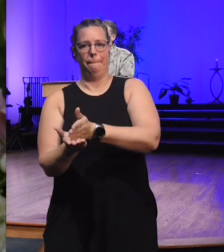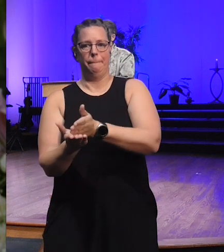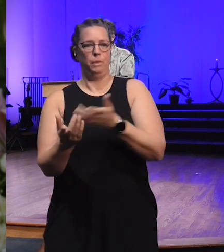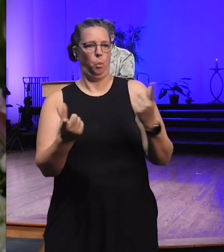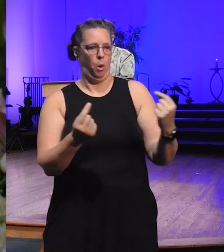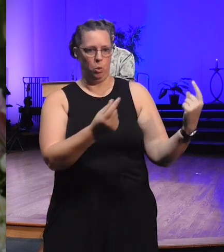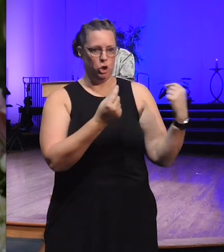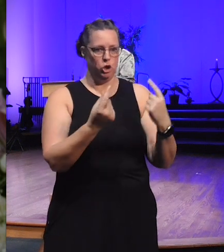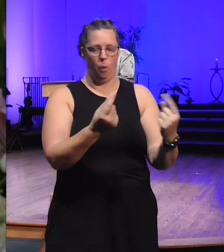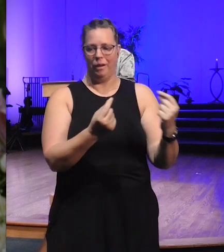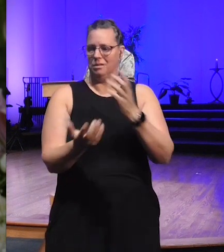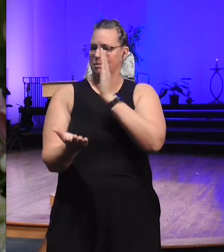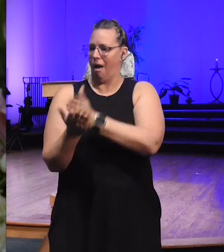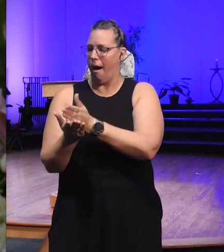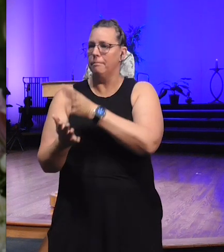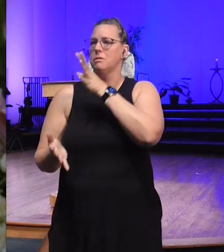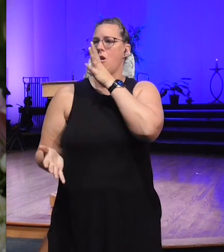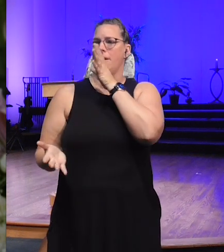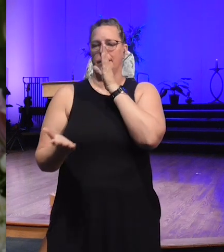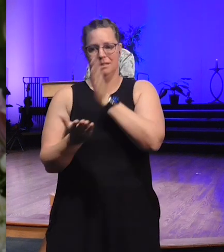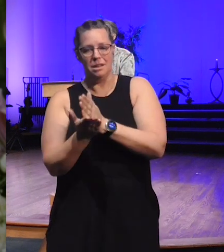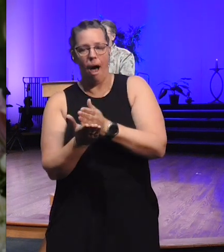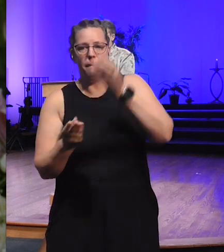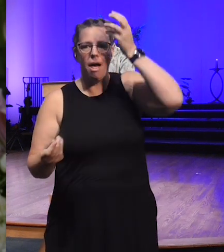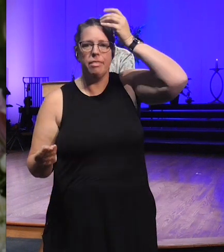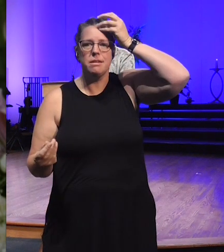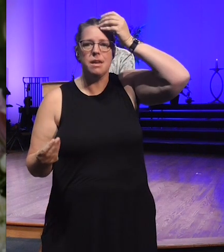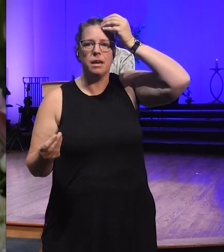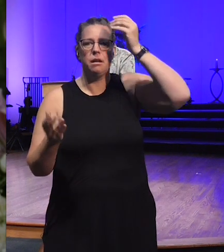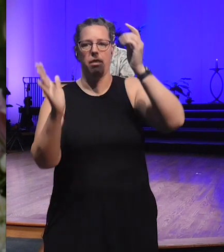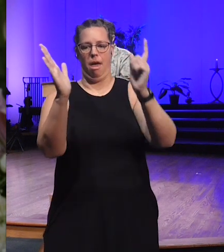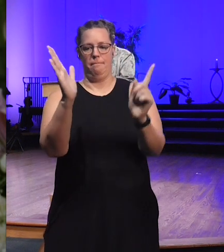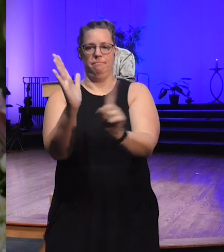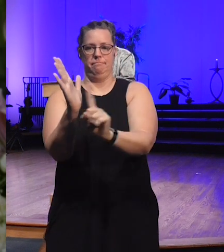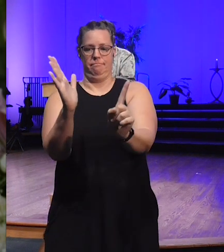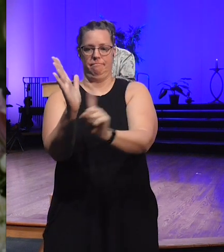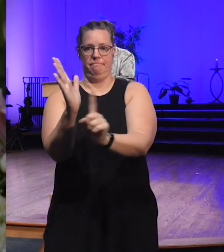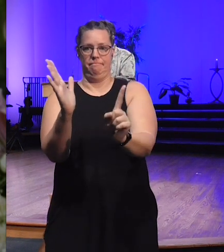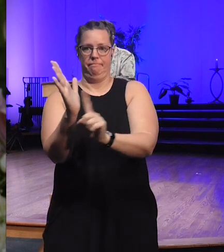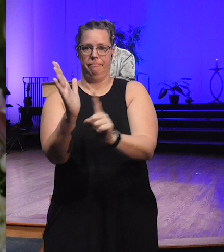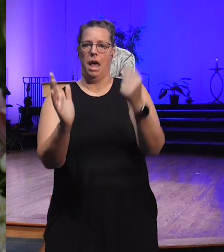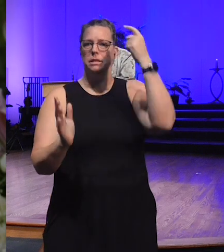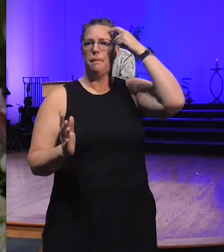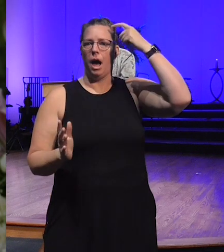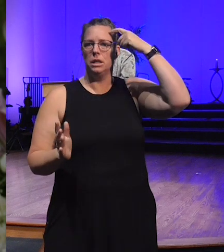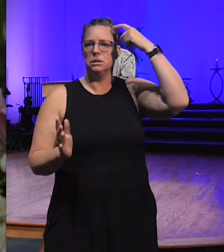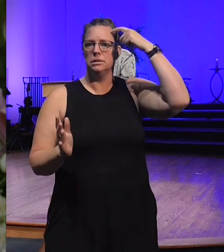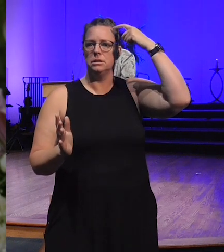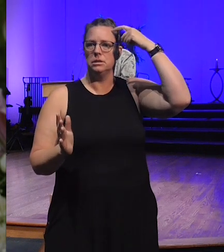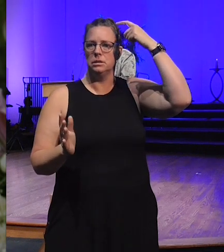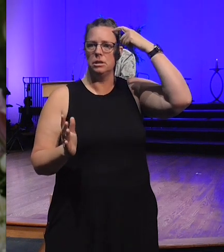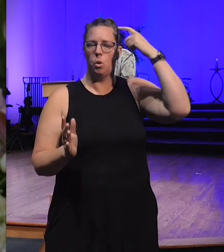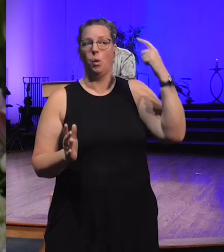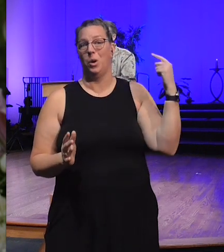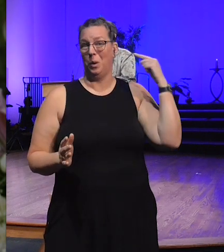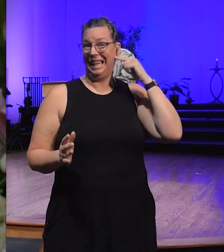our thinking these are bells of mindfulness when we hear the sound of the Bell we relax